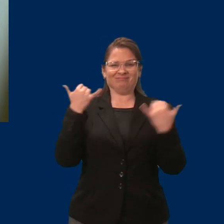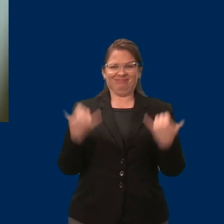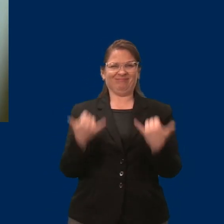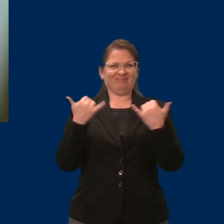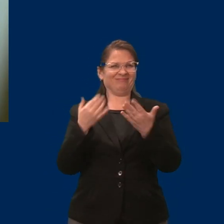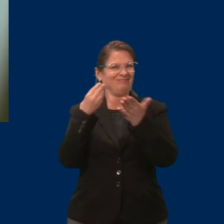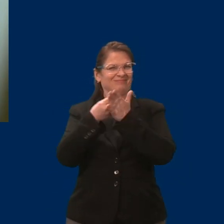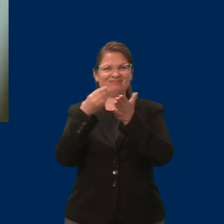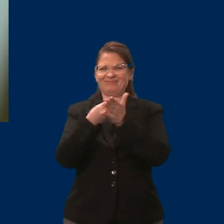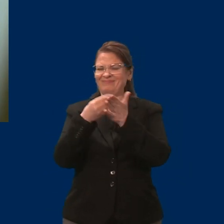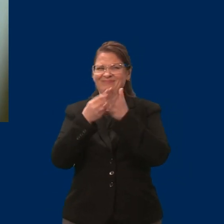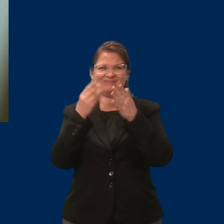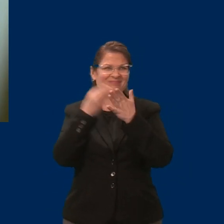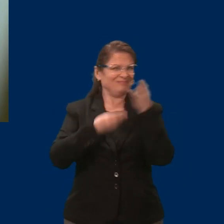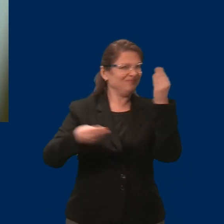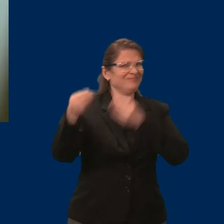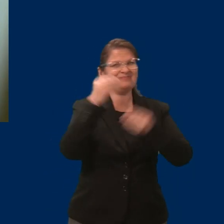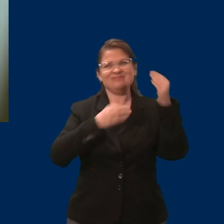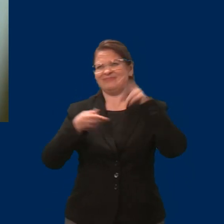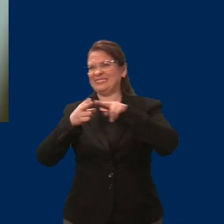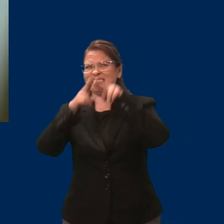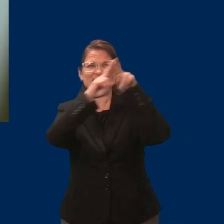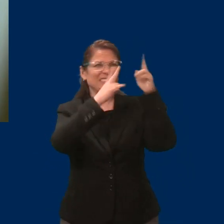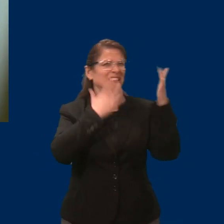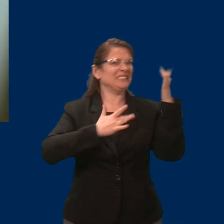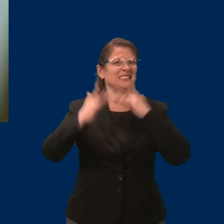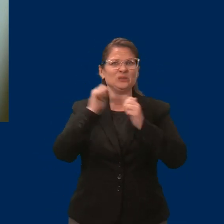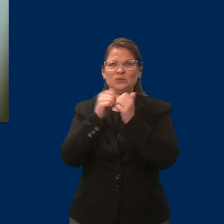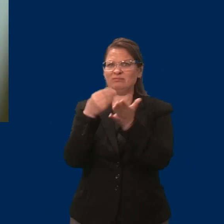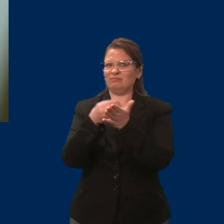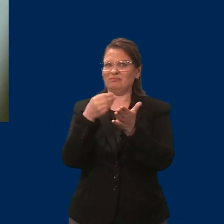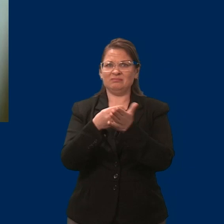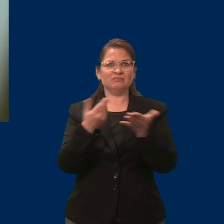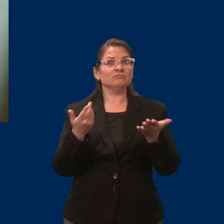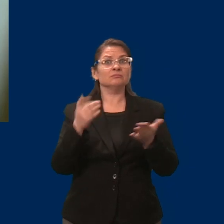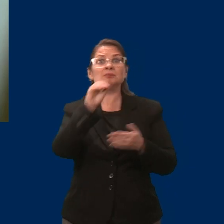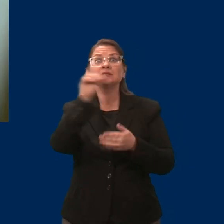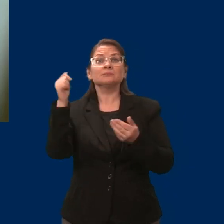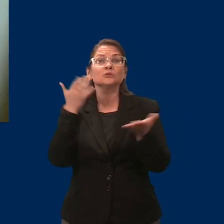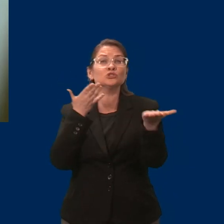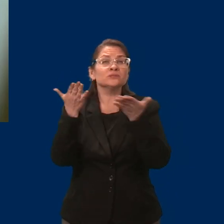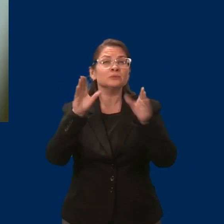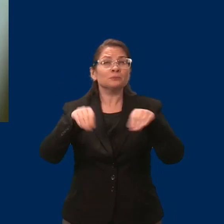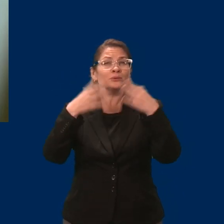providers with their cash flow. And it would then ensure the delivery of services